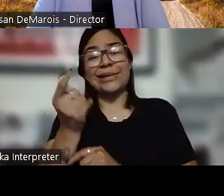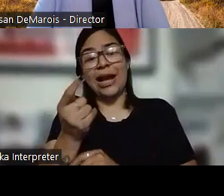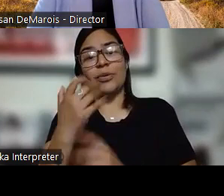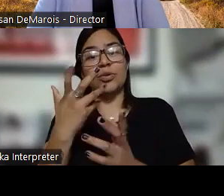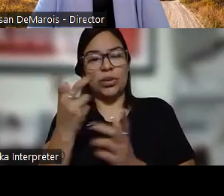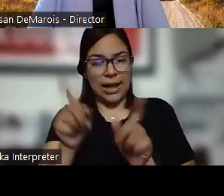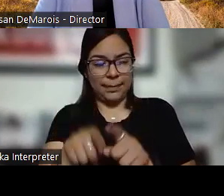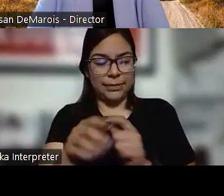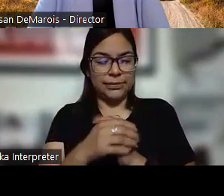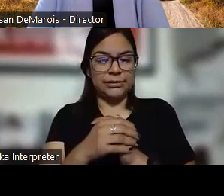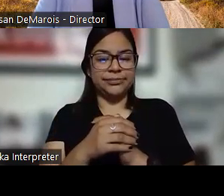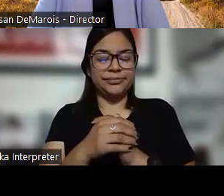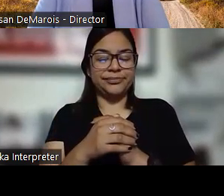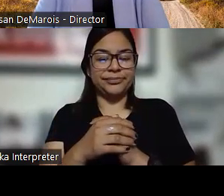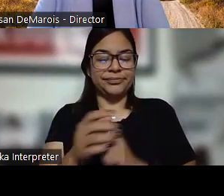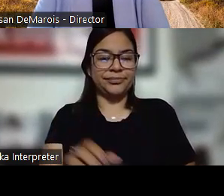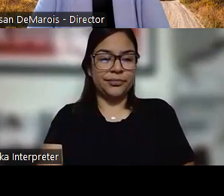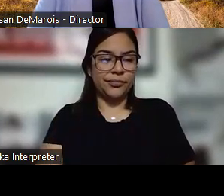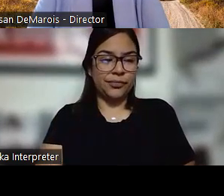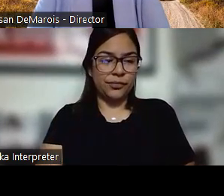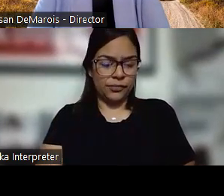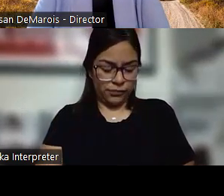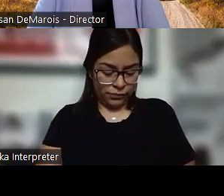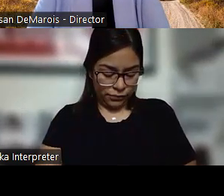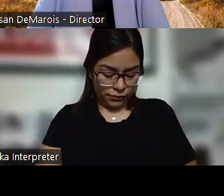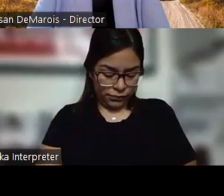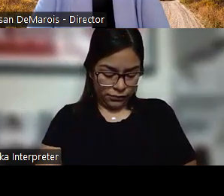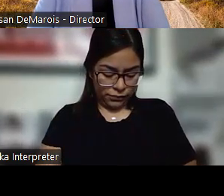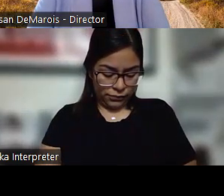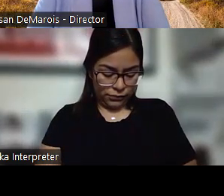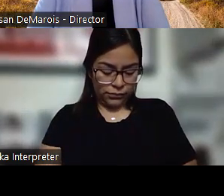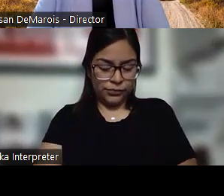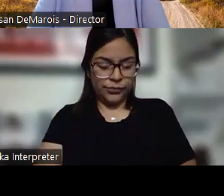slide again the the key themes that